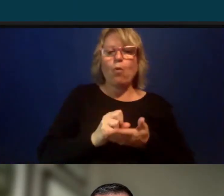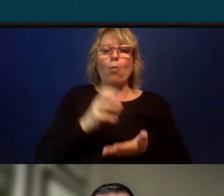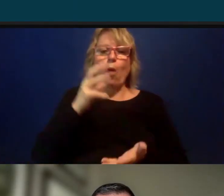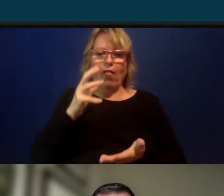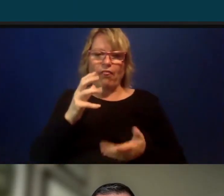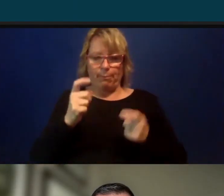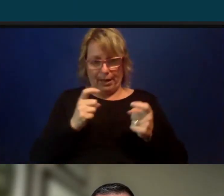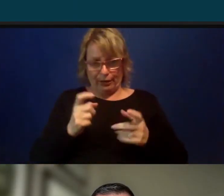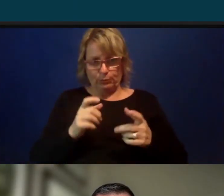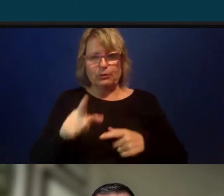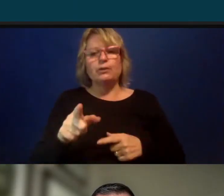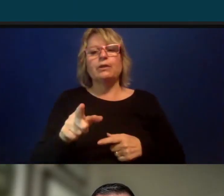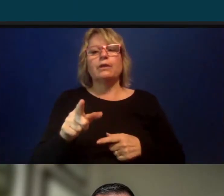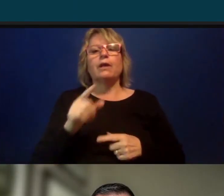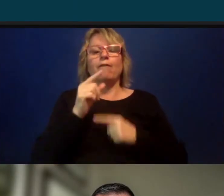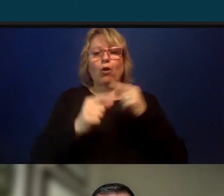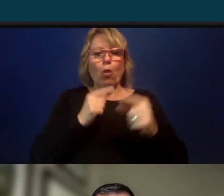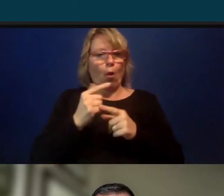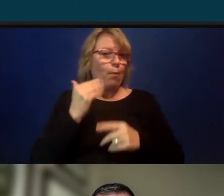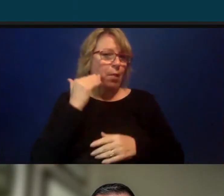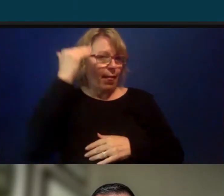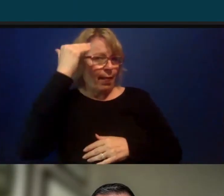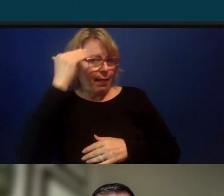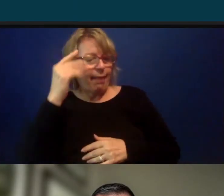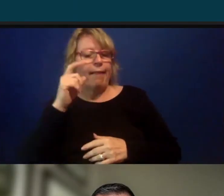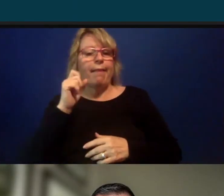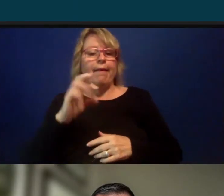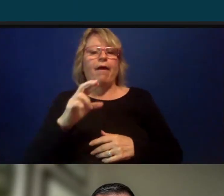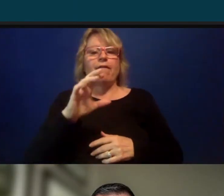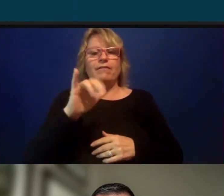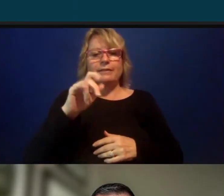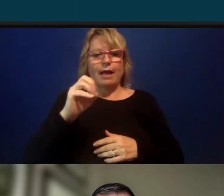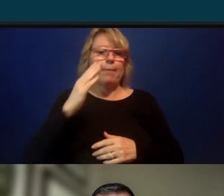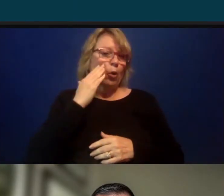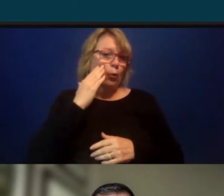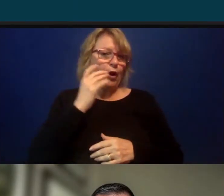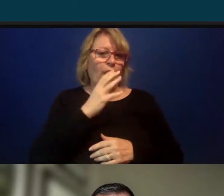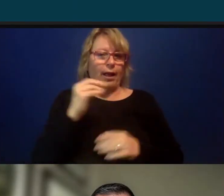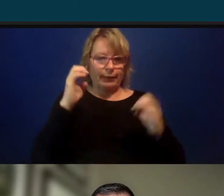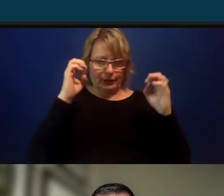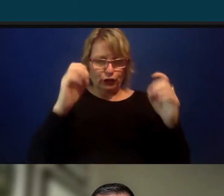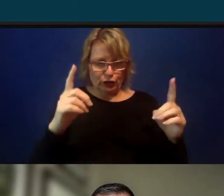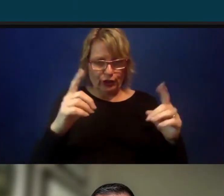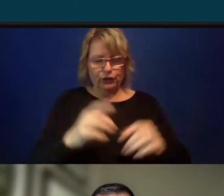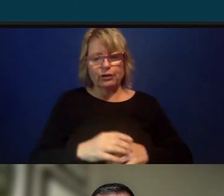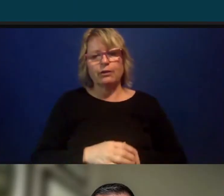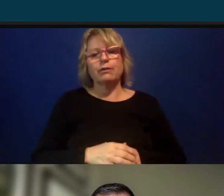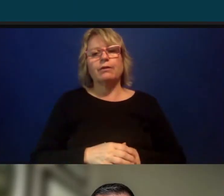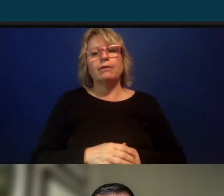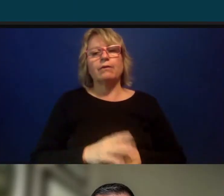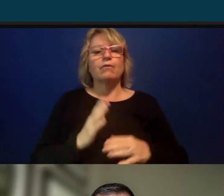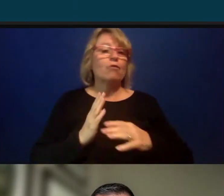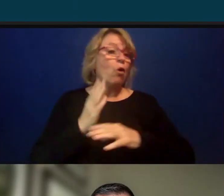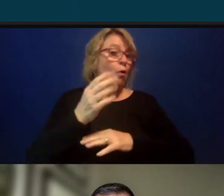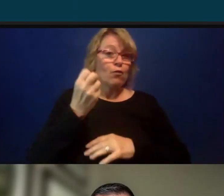Gary was Global Head of Client Cyber Awareness and Education. For over 12 years, Gary was the